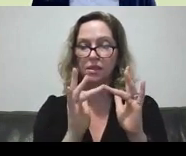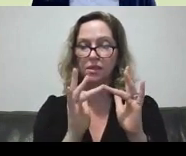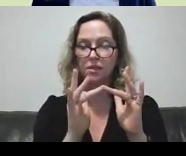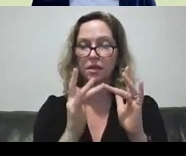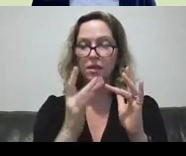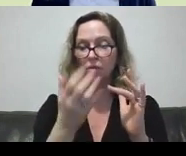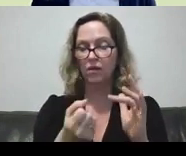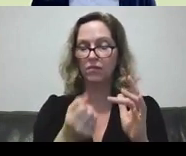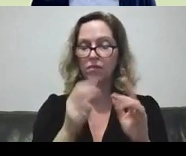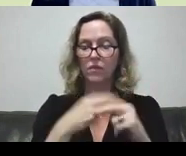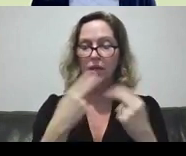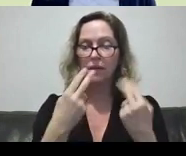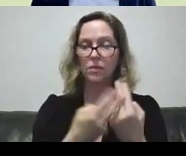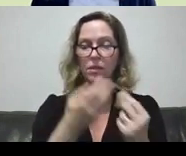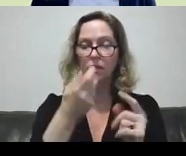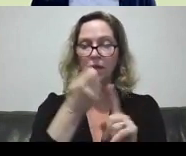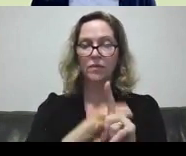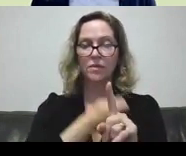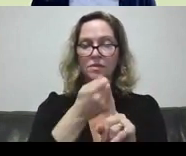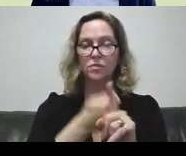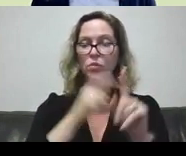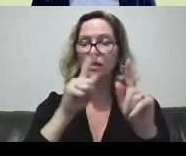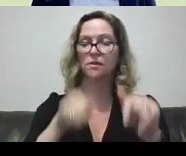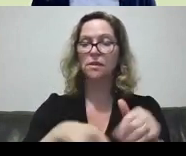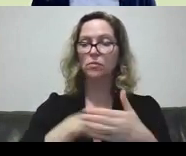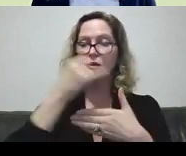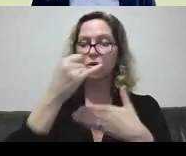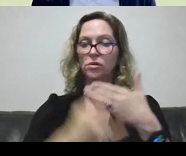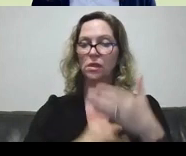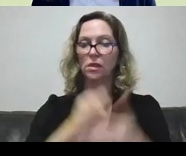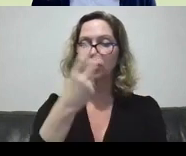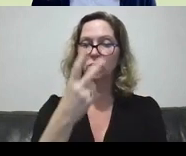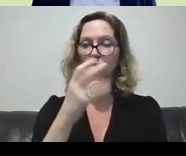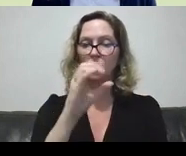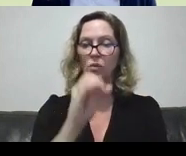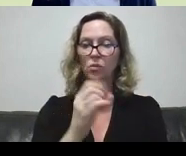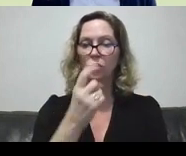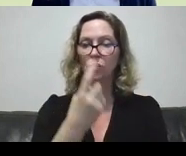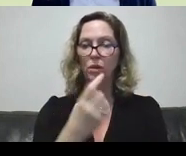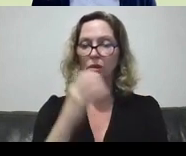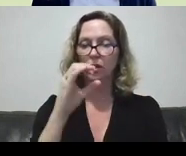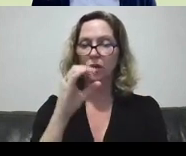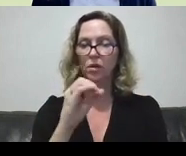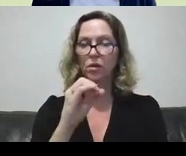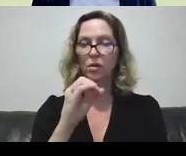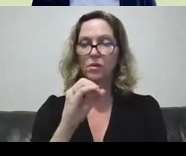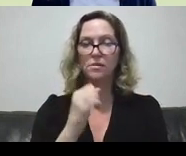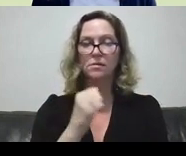one of the projects started in 2010, My Home My Way, School to Work